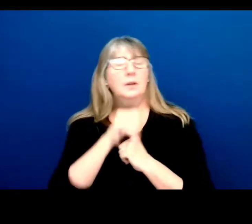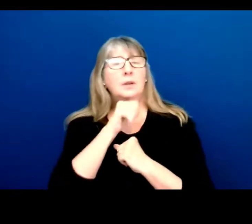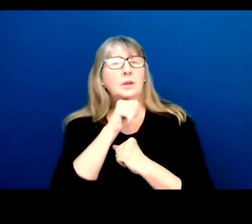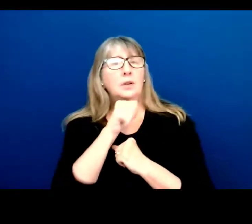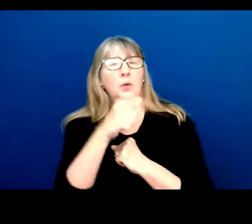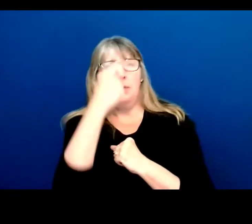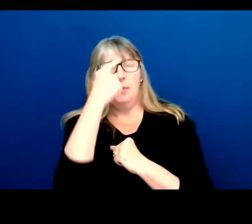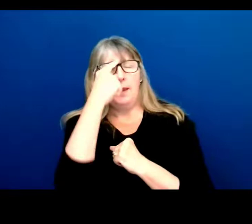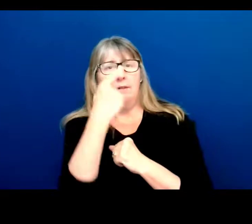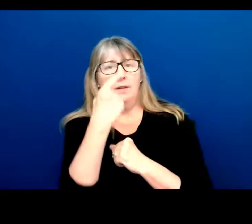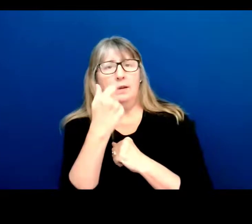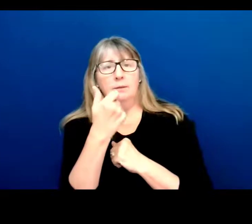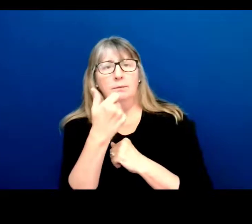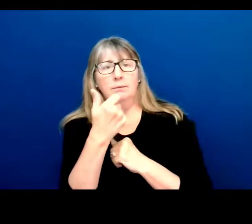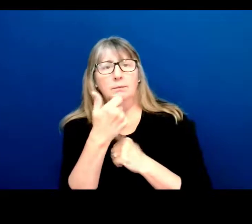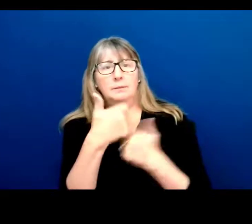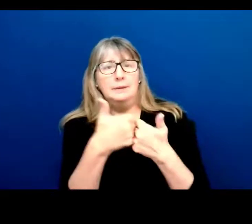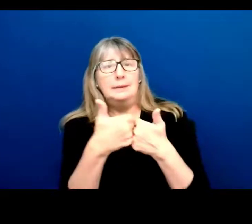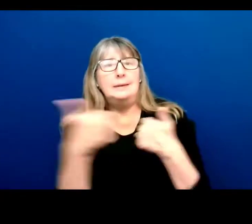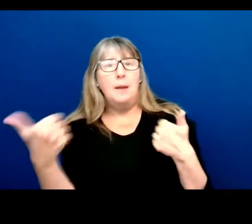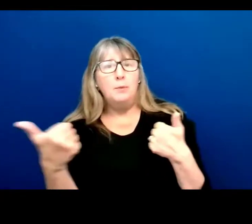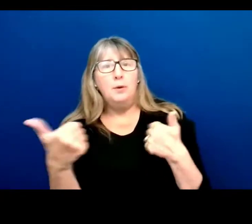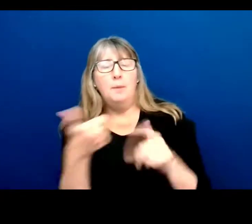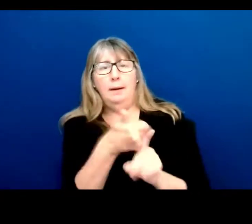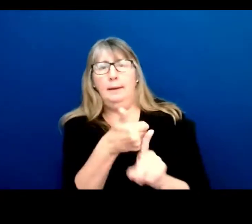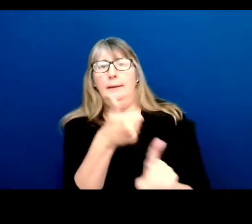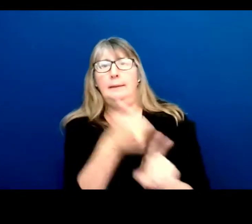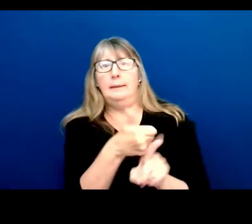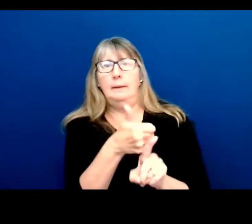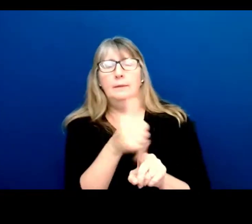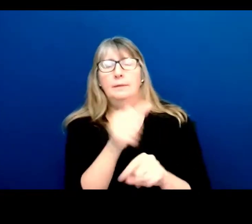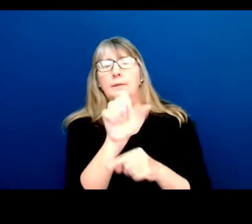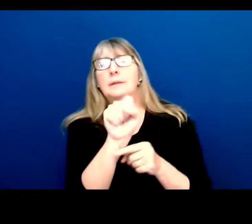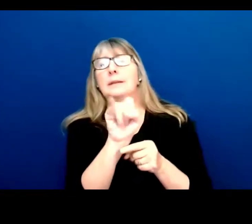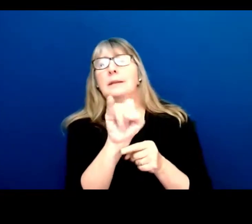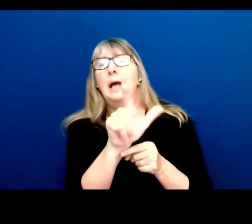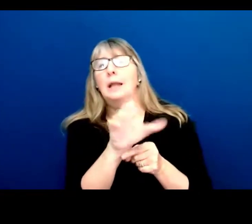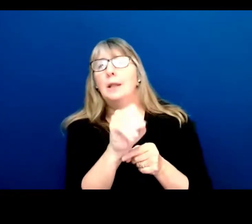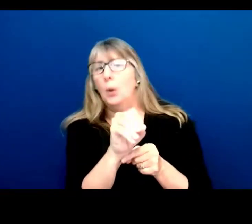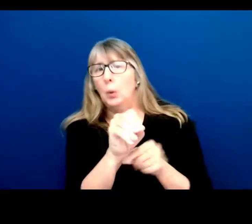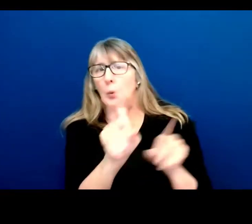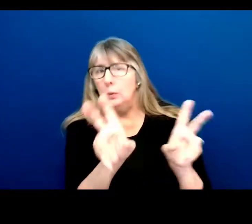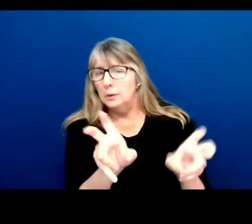Don't think of it as a separate entity from, say for example, when you are working